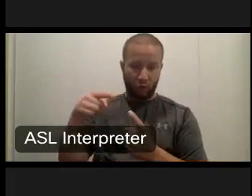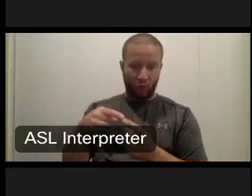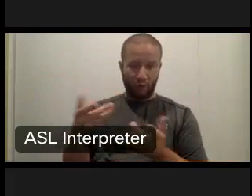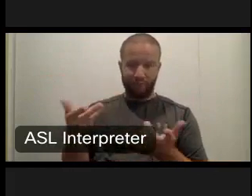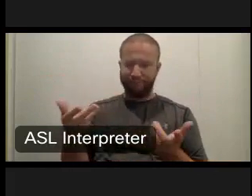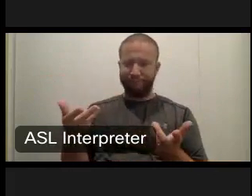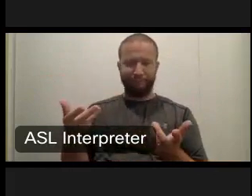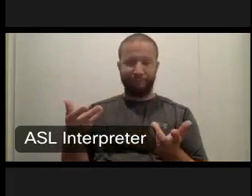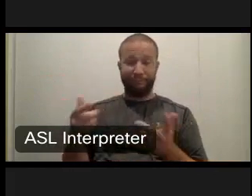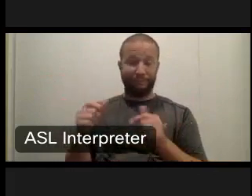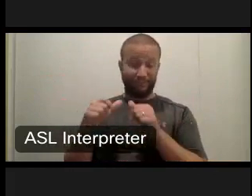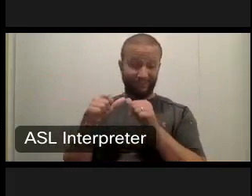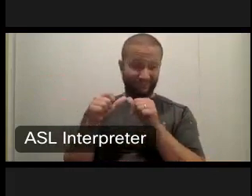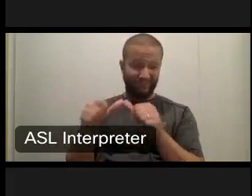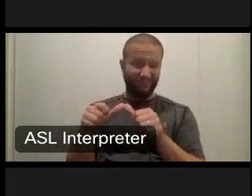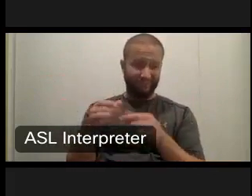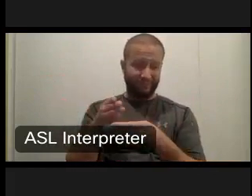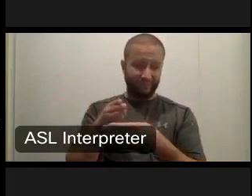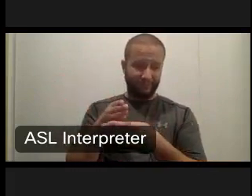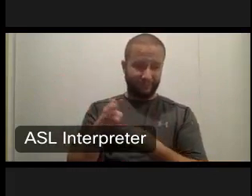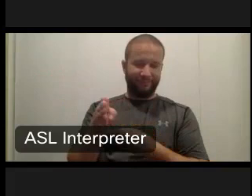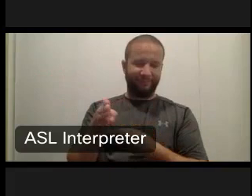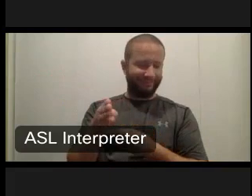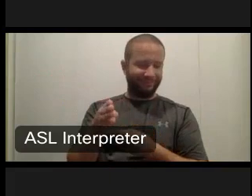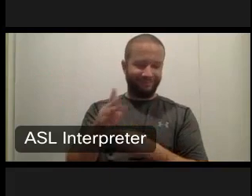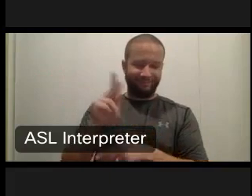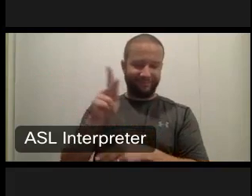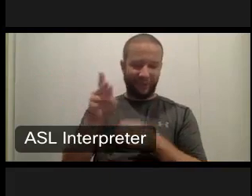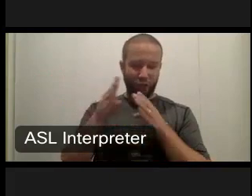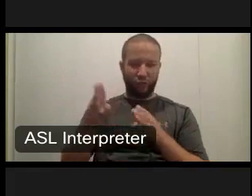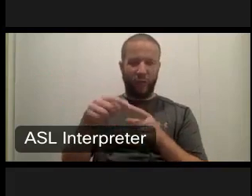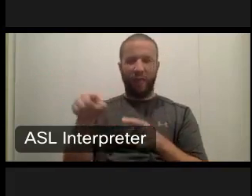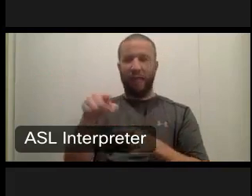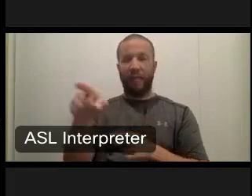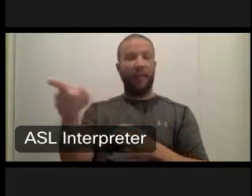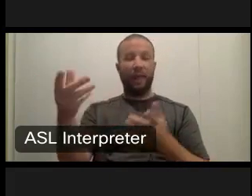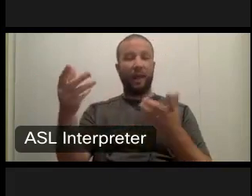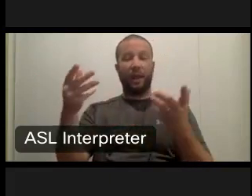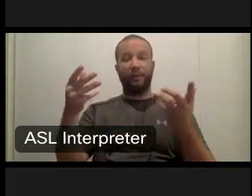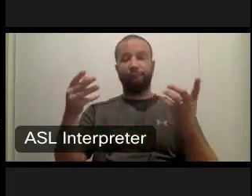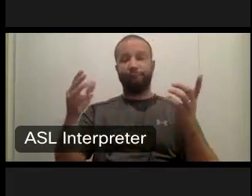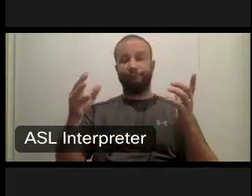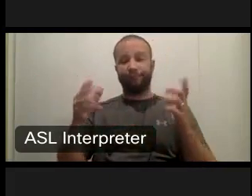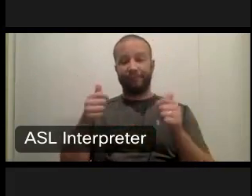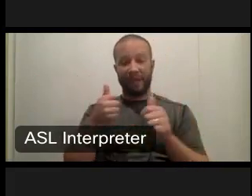and then continued through uh through Decay street from there and just being able to do